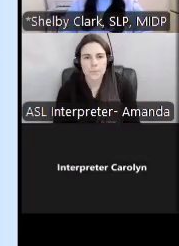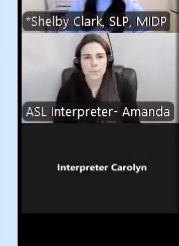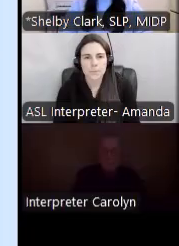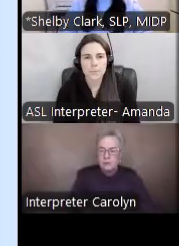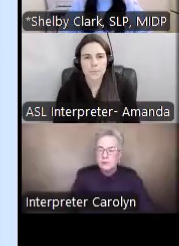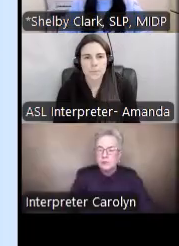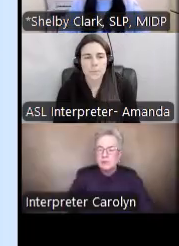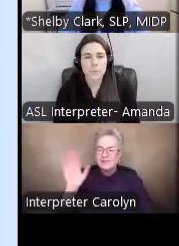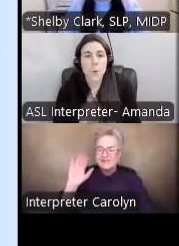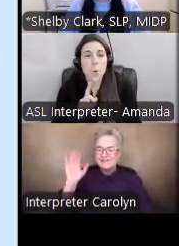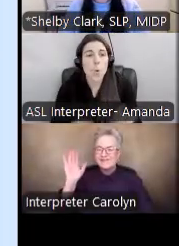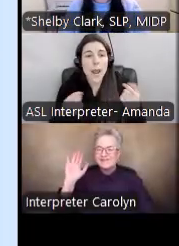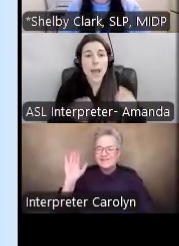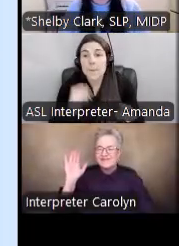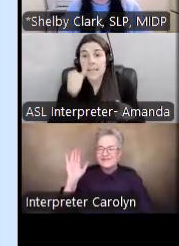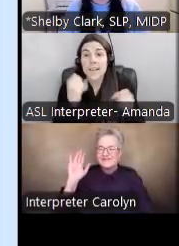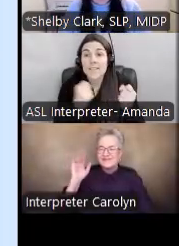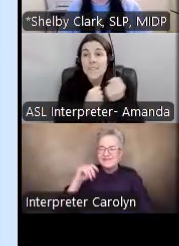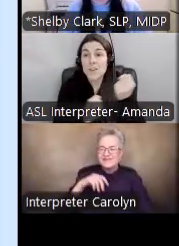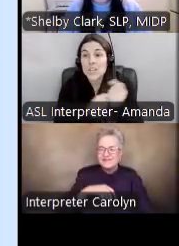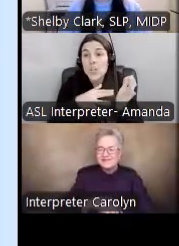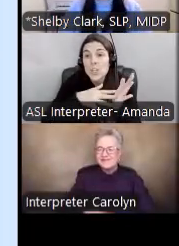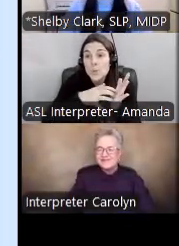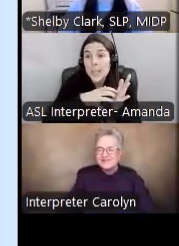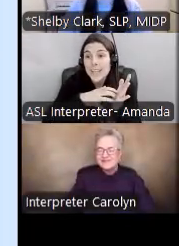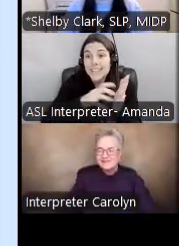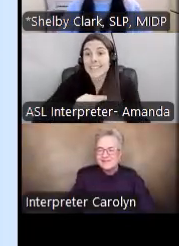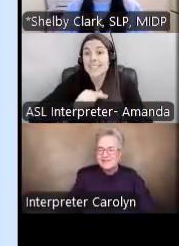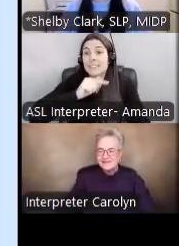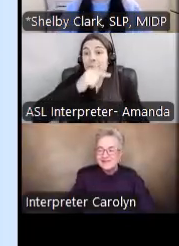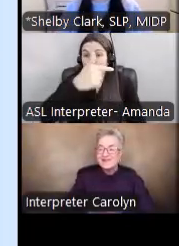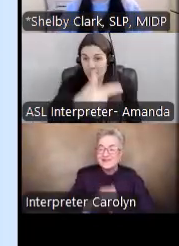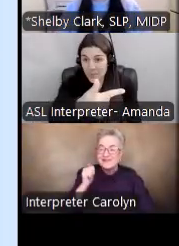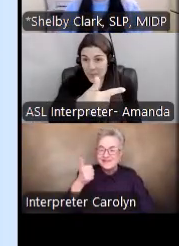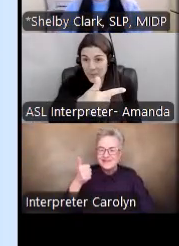So what happens if this foundation is weak? So auditory